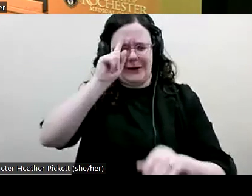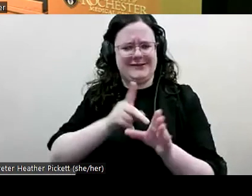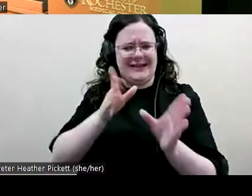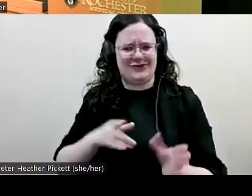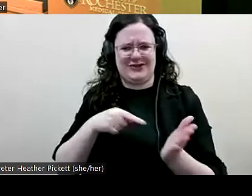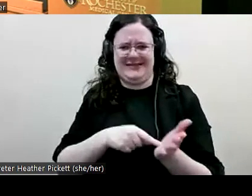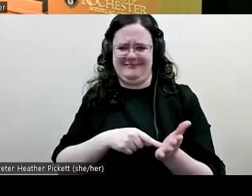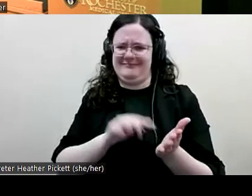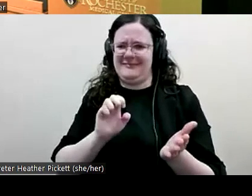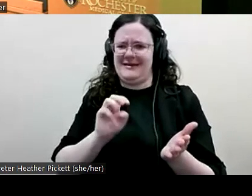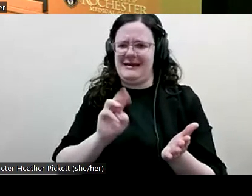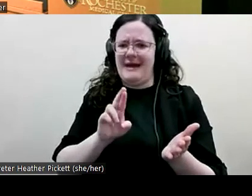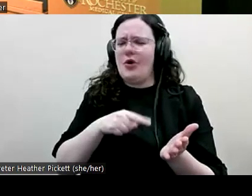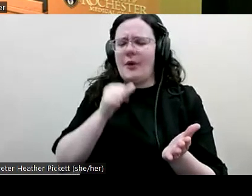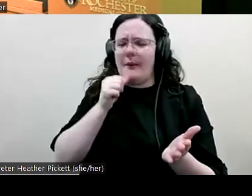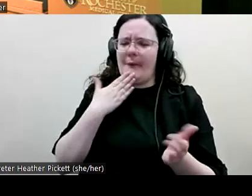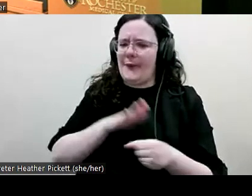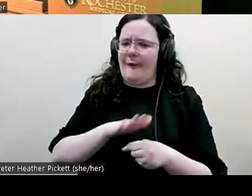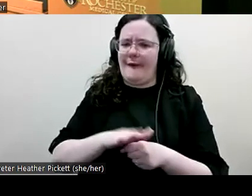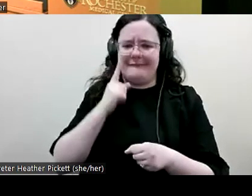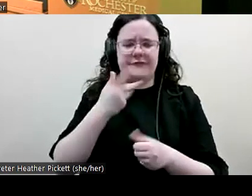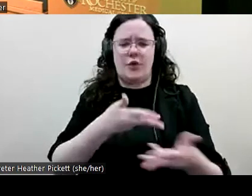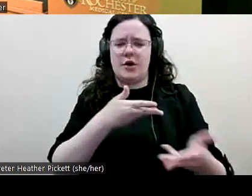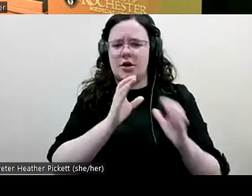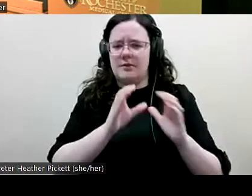with patients and with their families for whom we're not quite sure or even aware of